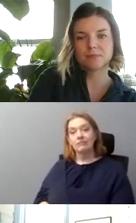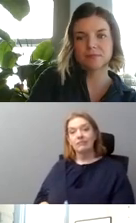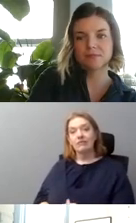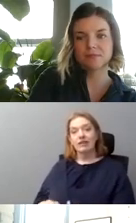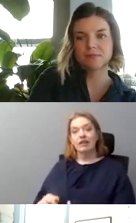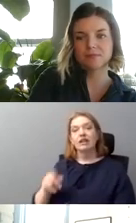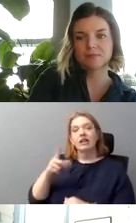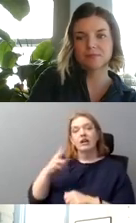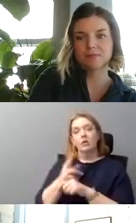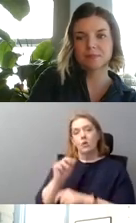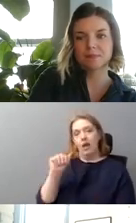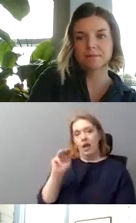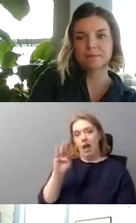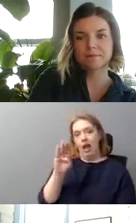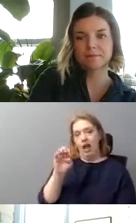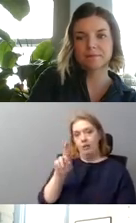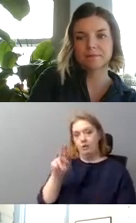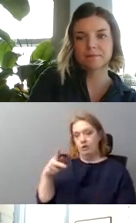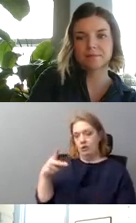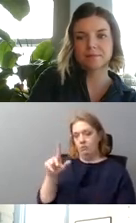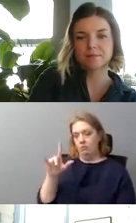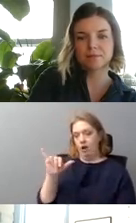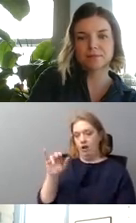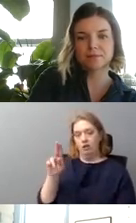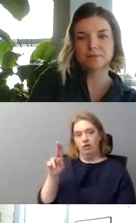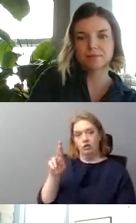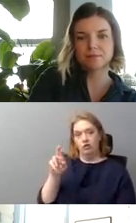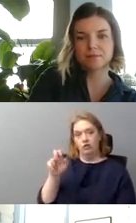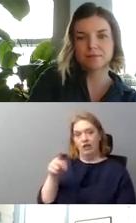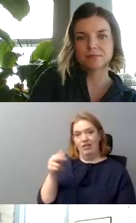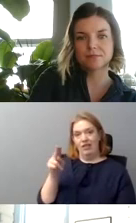polyurethane. Back in the day, David actually used the most toxic polyurethane that was on the